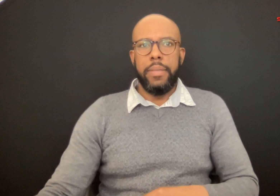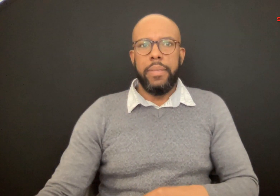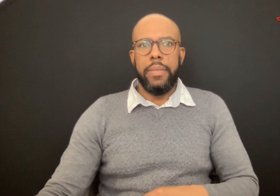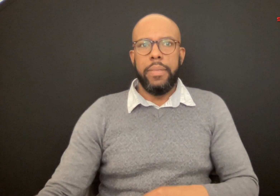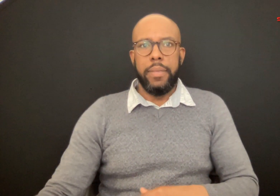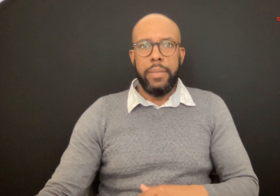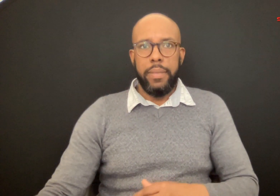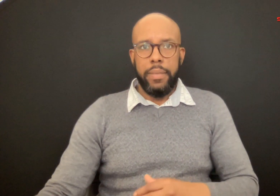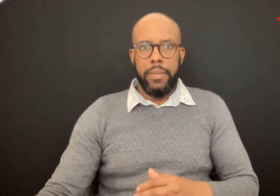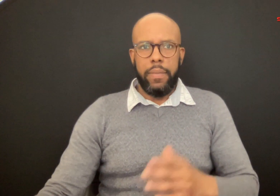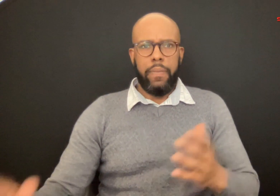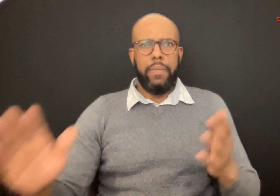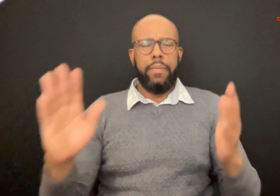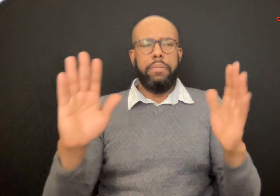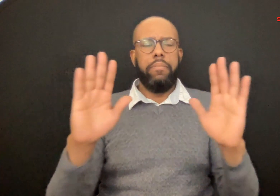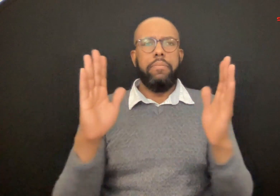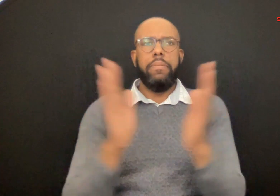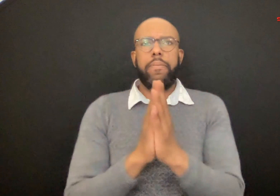Okay, let's talk about gas.